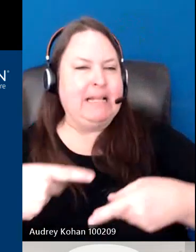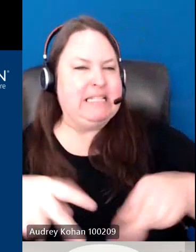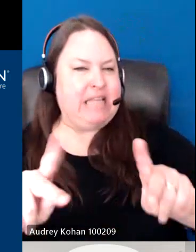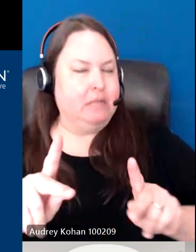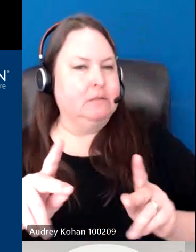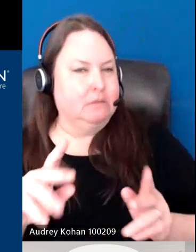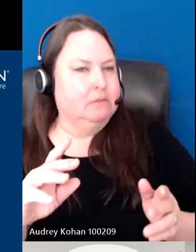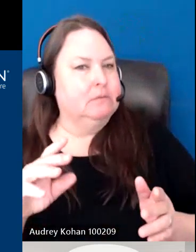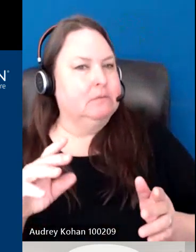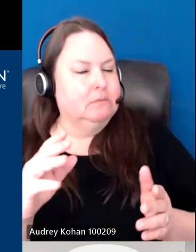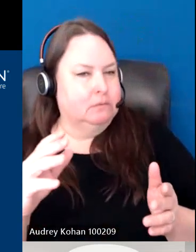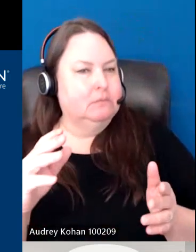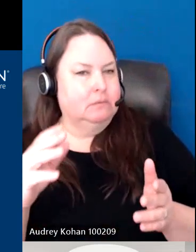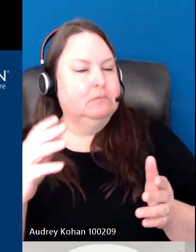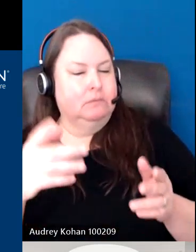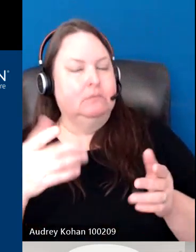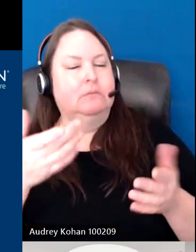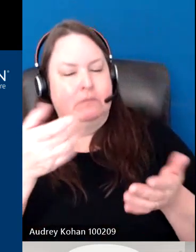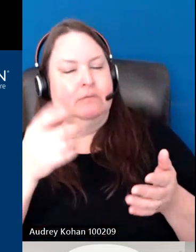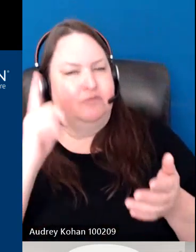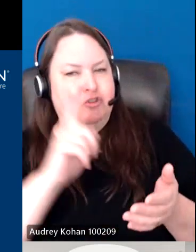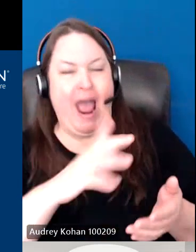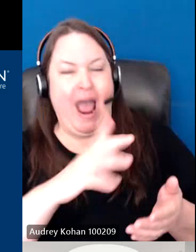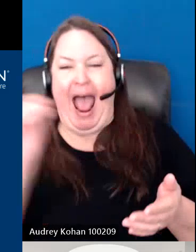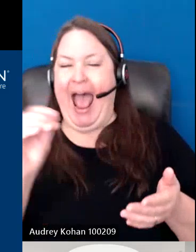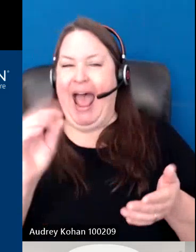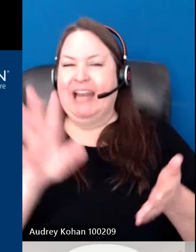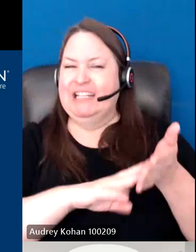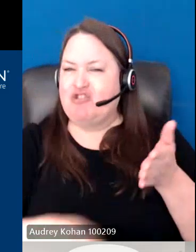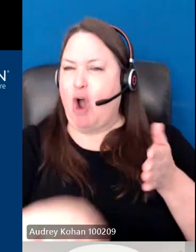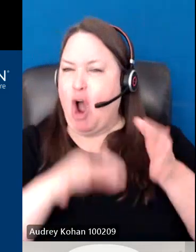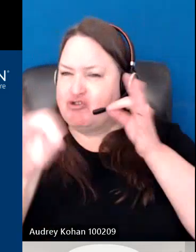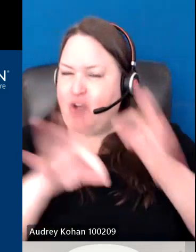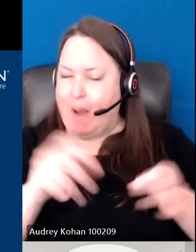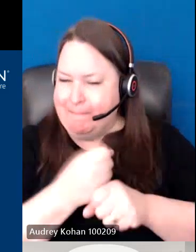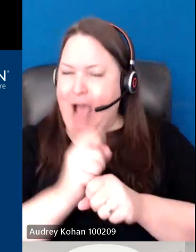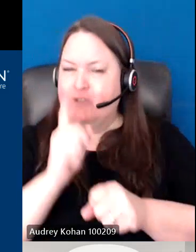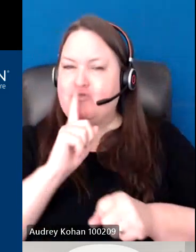instructions because you want to make sure that the patient goes home safe and can stay home and